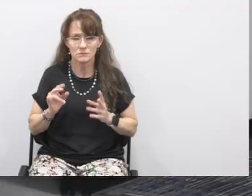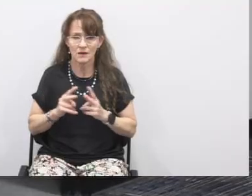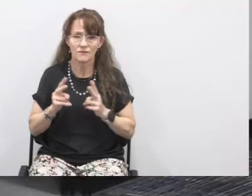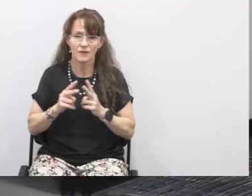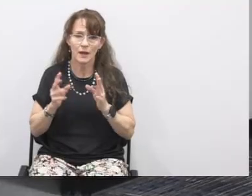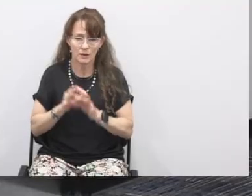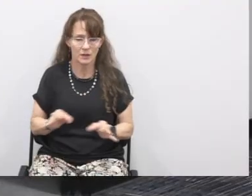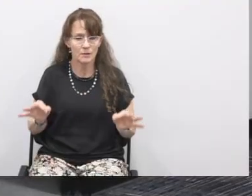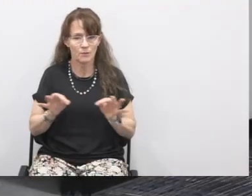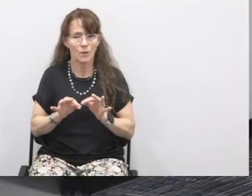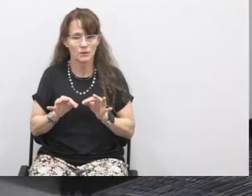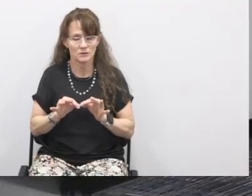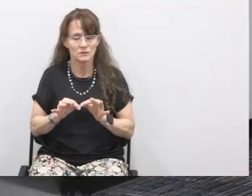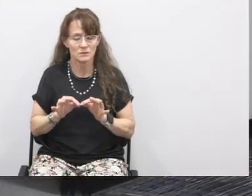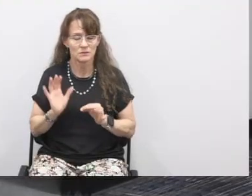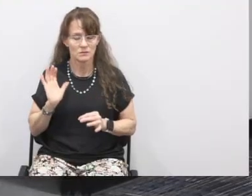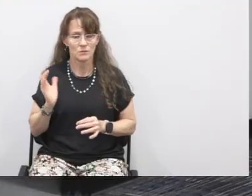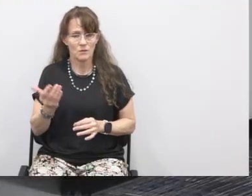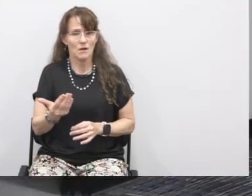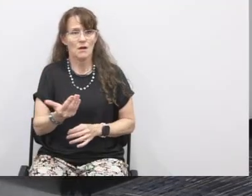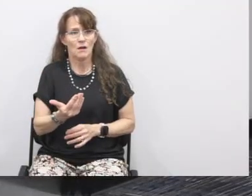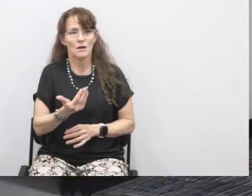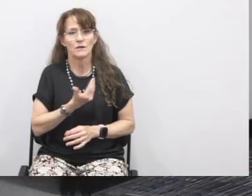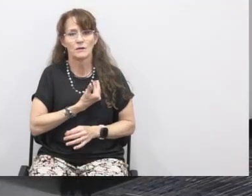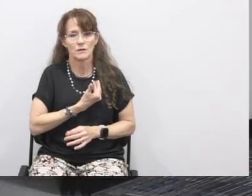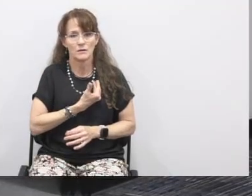very significant to our mission.